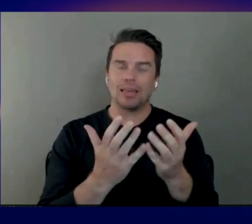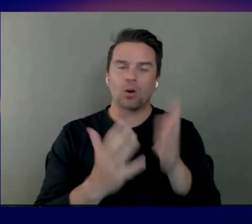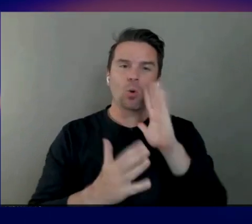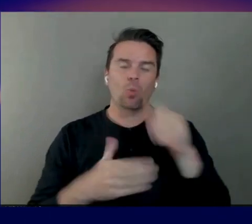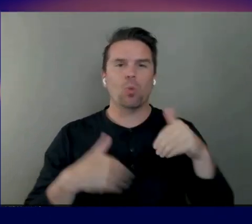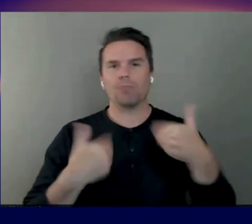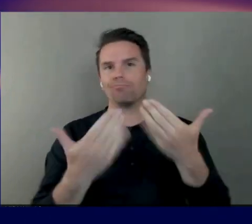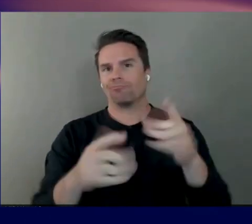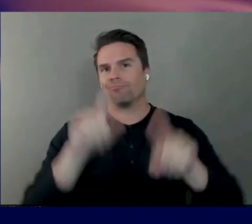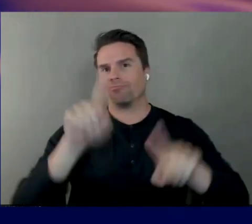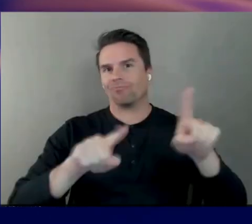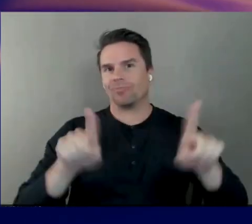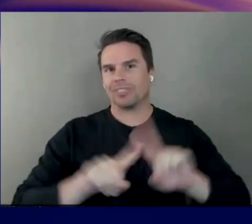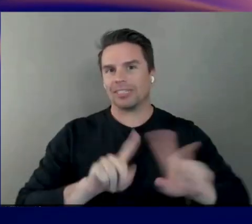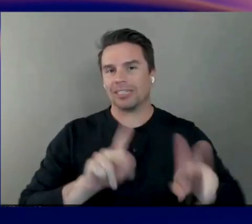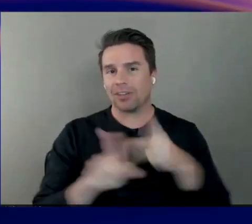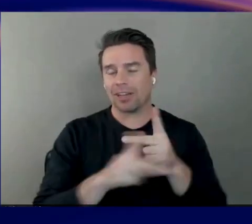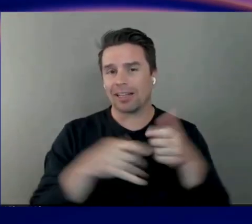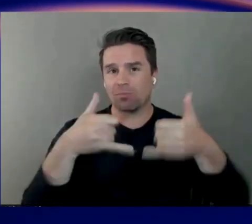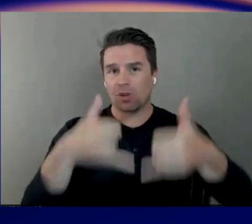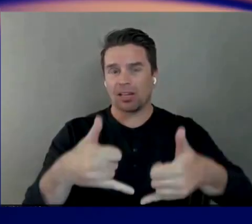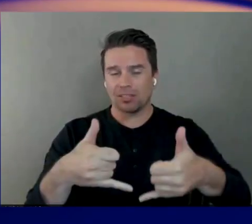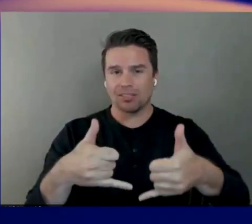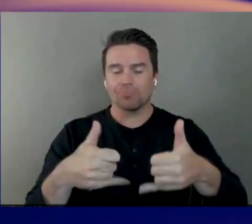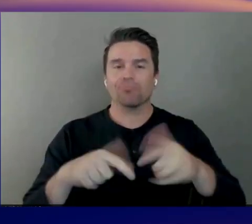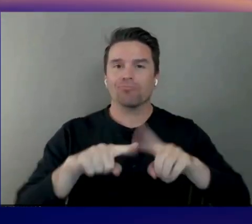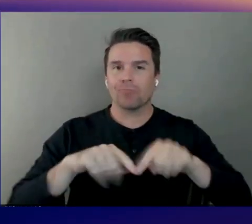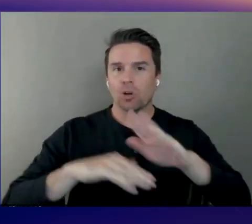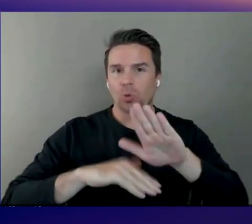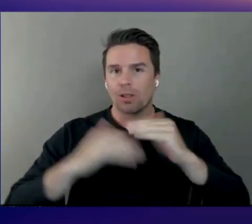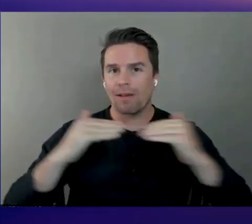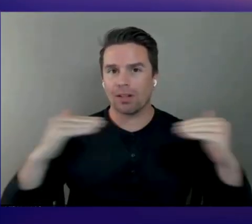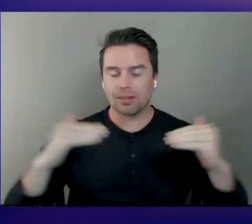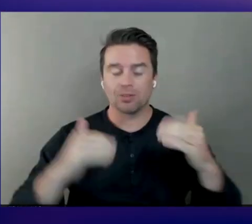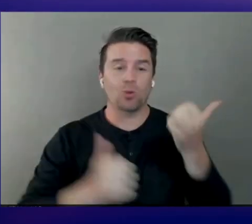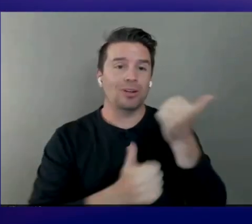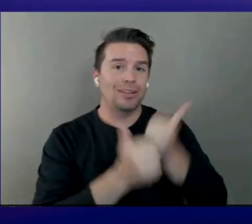So every new racer will enter the open division of the Virtual Circuit.